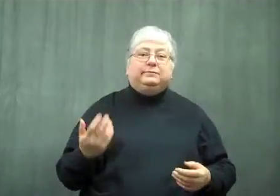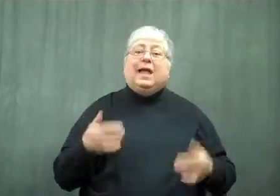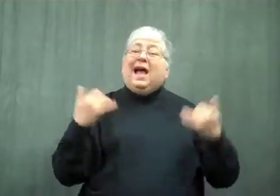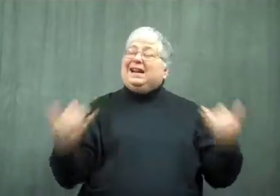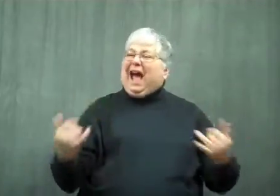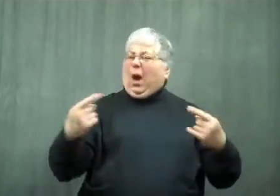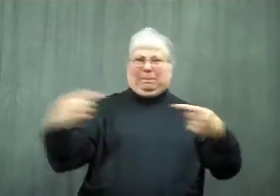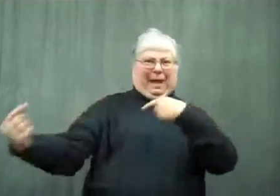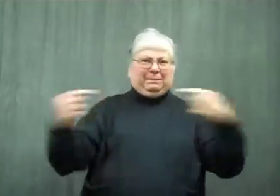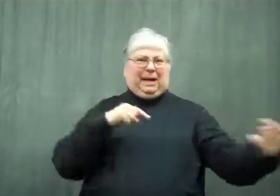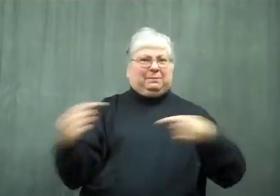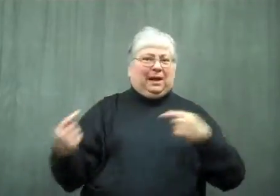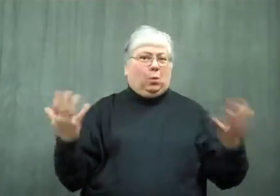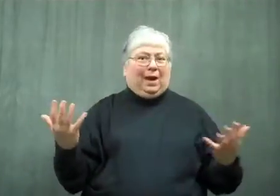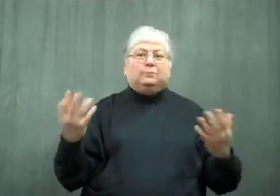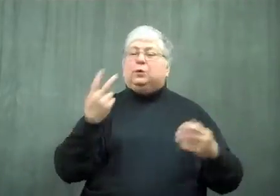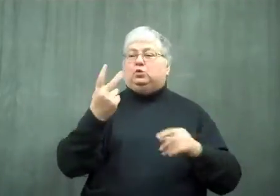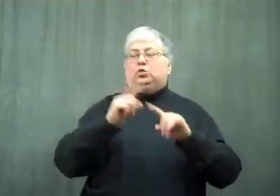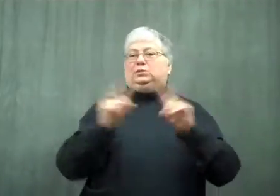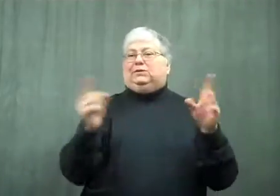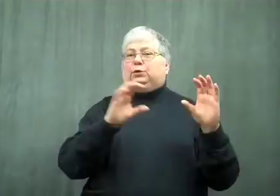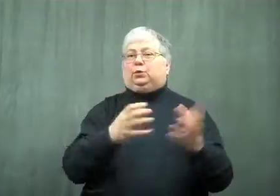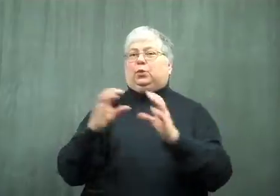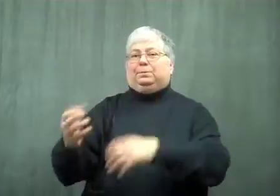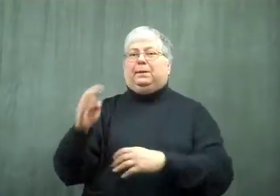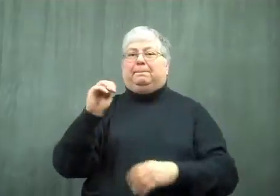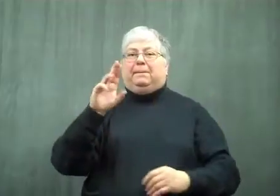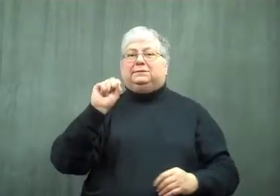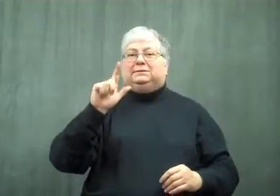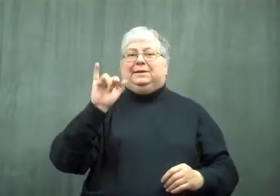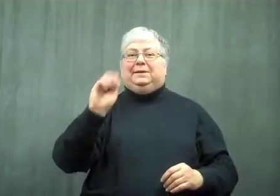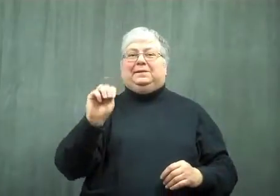The main source of disagreement is between two types of Muslims.